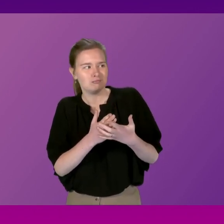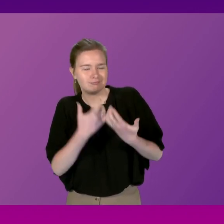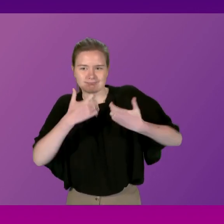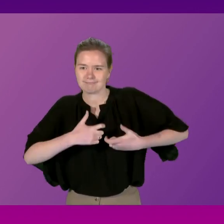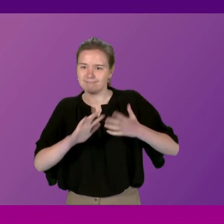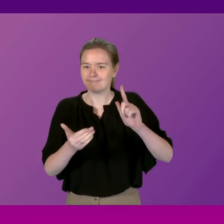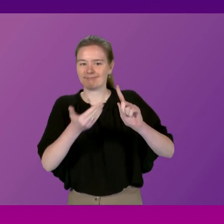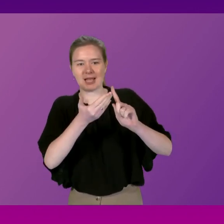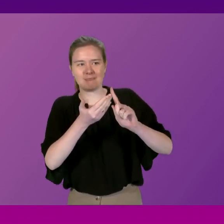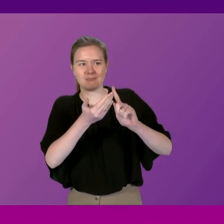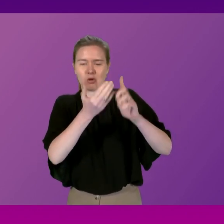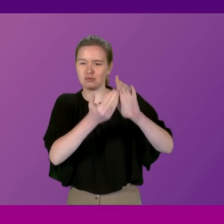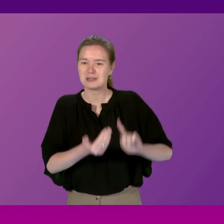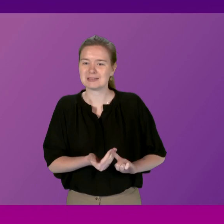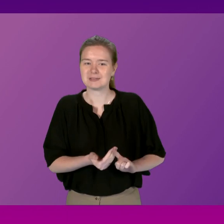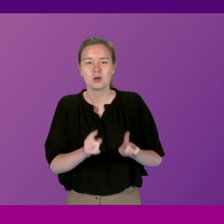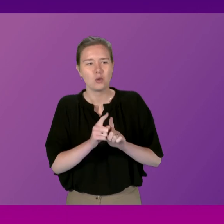objectives, and that they are essential.